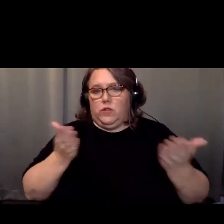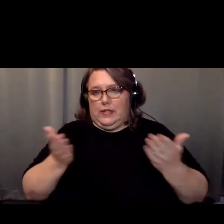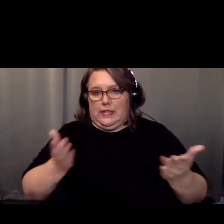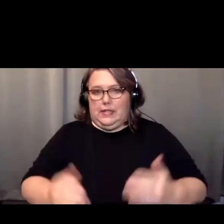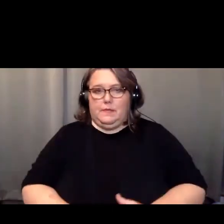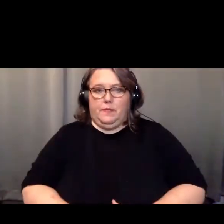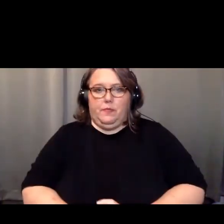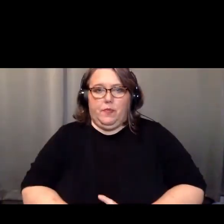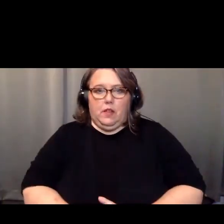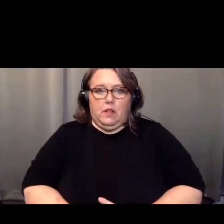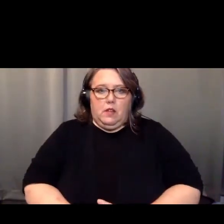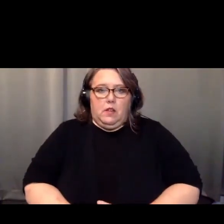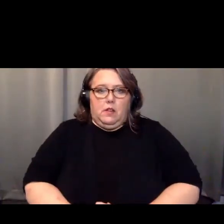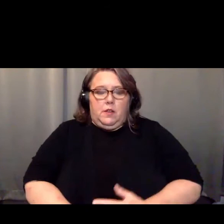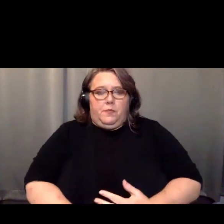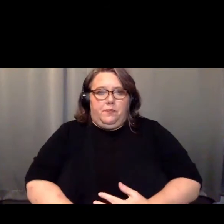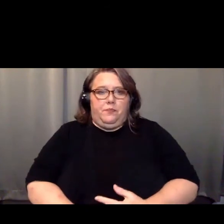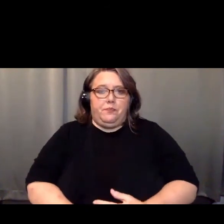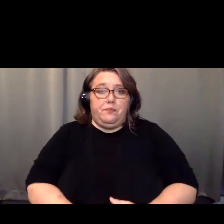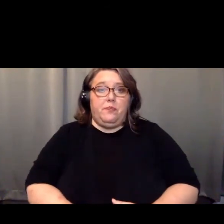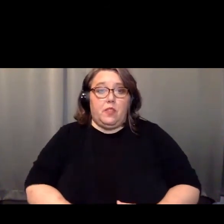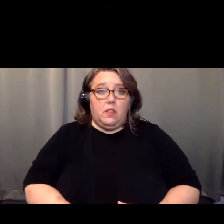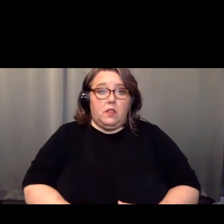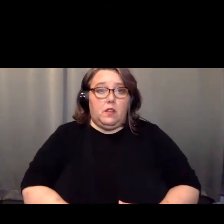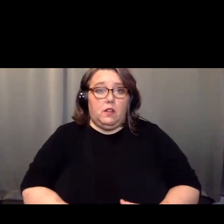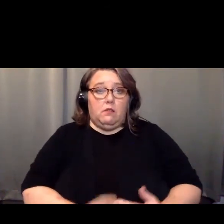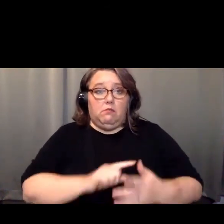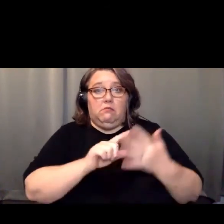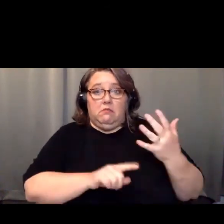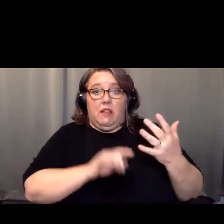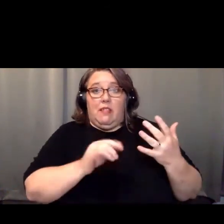So, those are the things that vocational rehabilitation